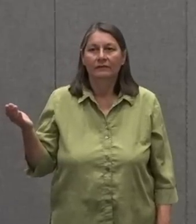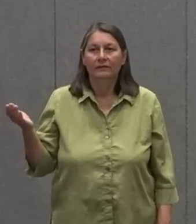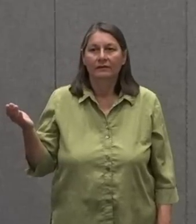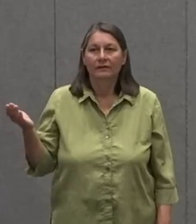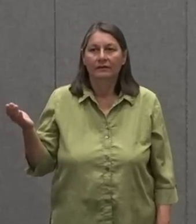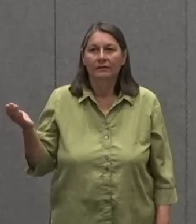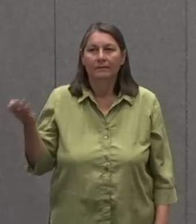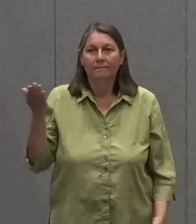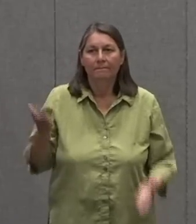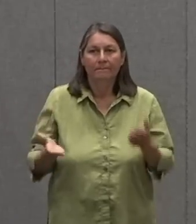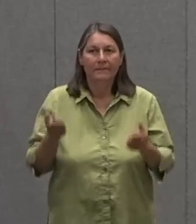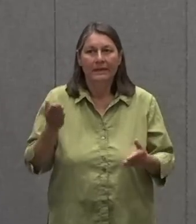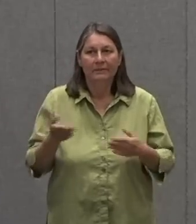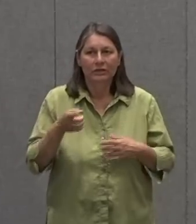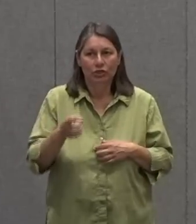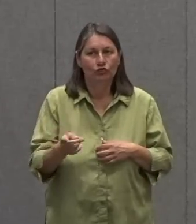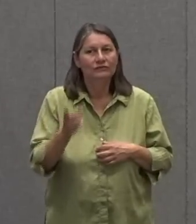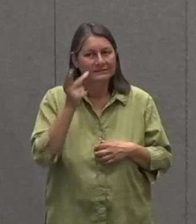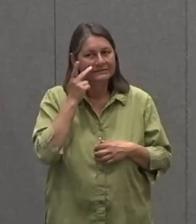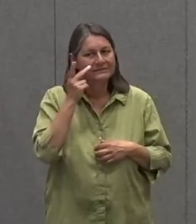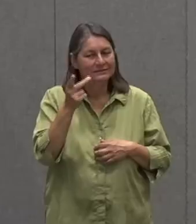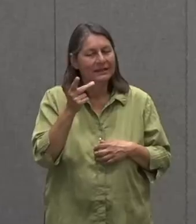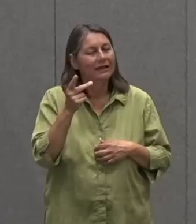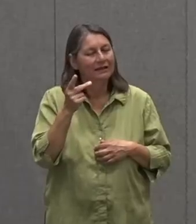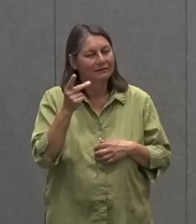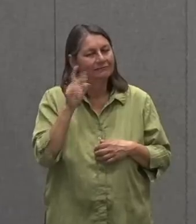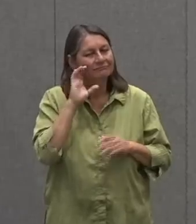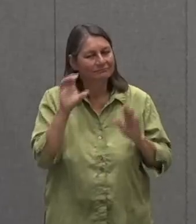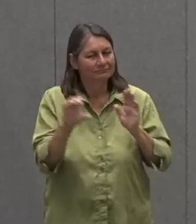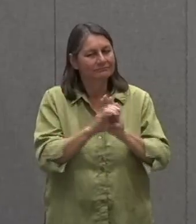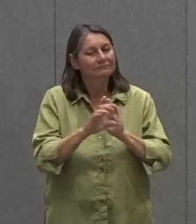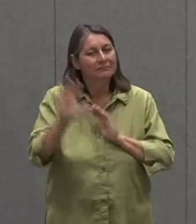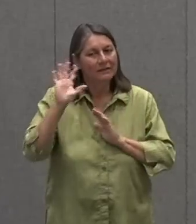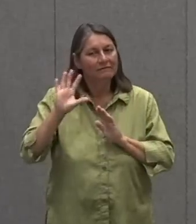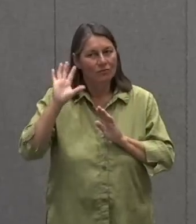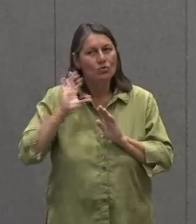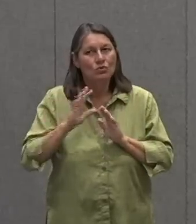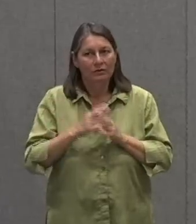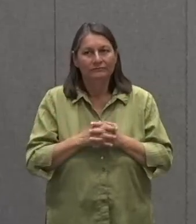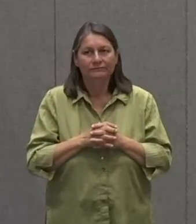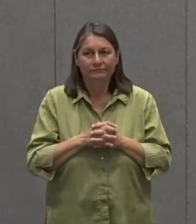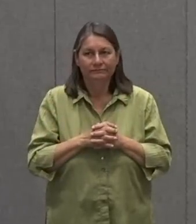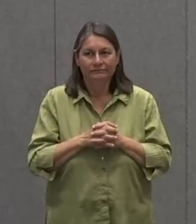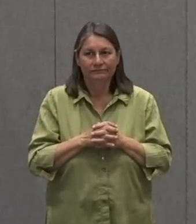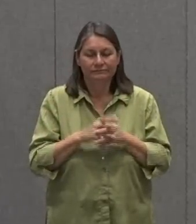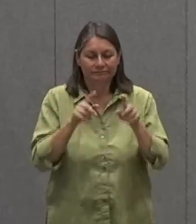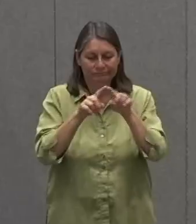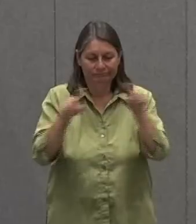when you're doing area and you see a square, you might have a three by three square,